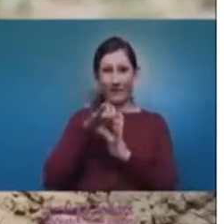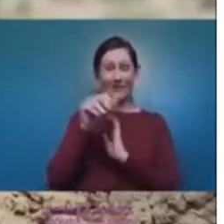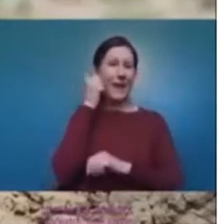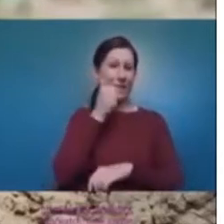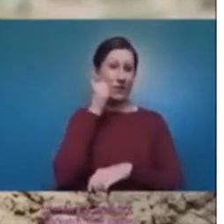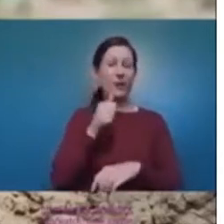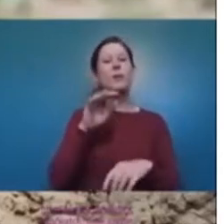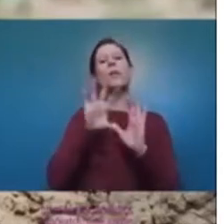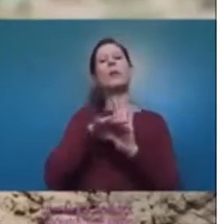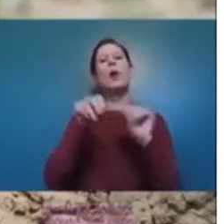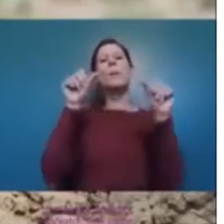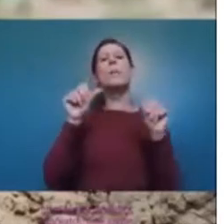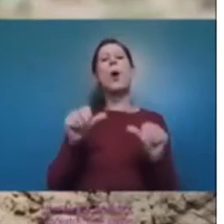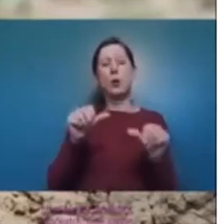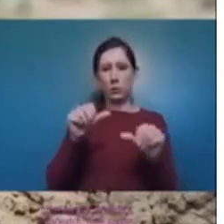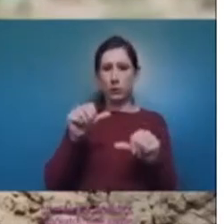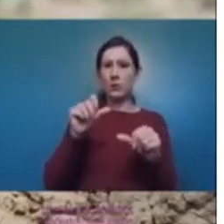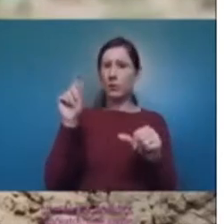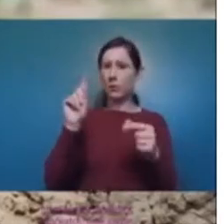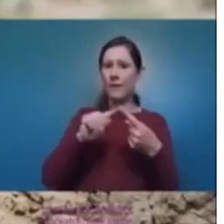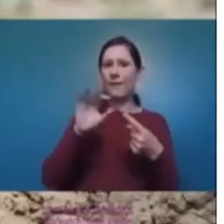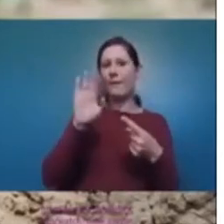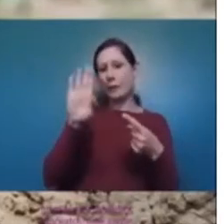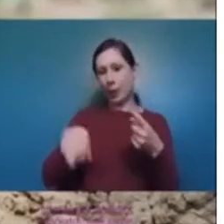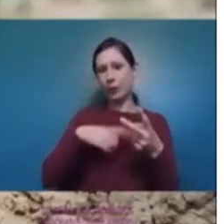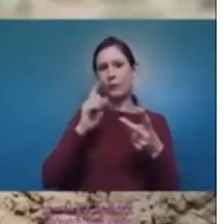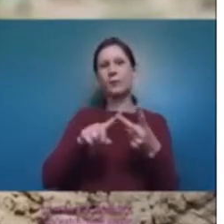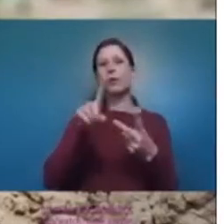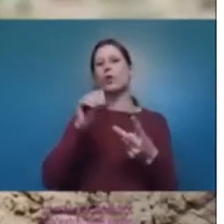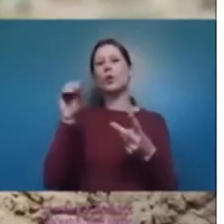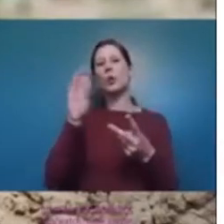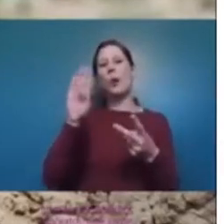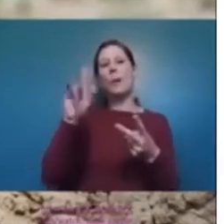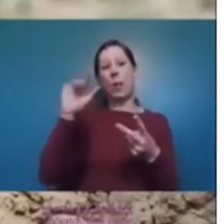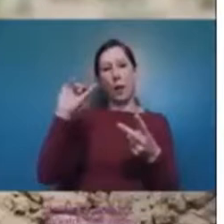These videos are posted on Facebook and the Zoo's blog.